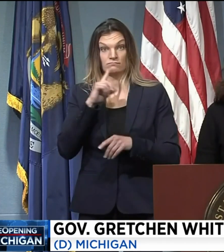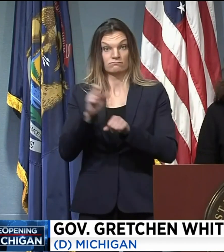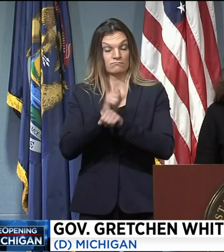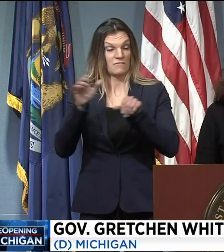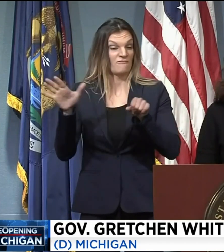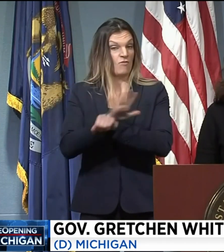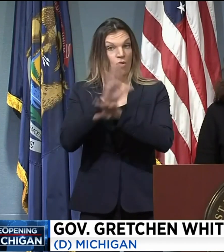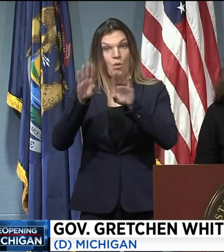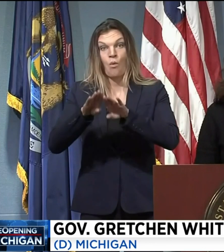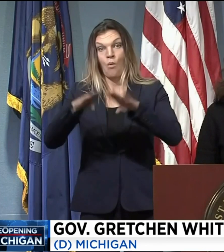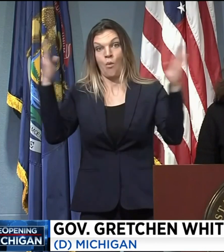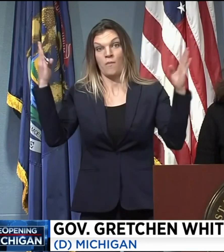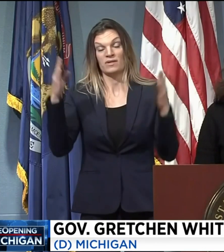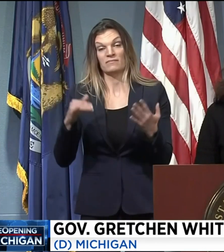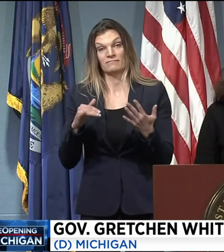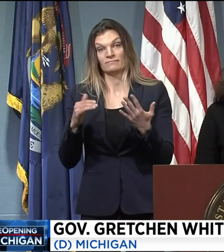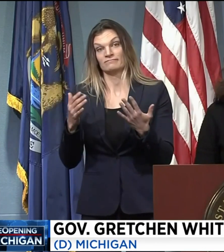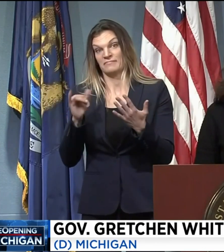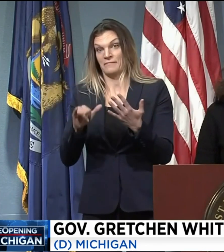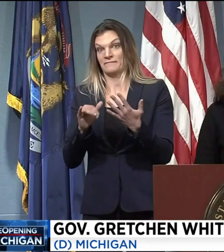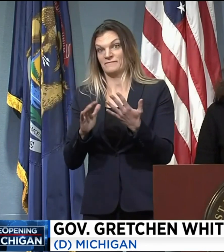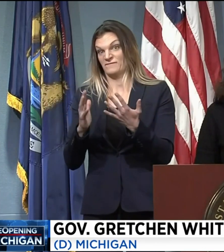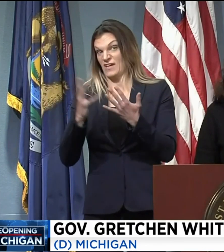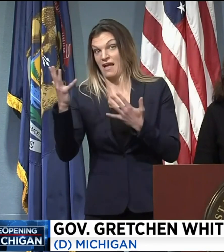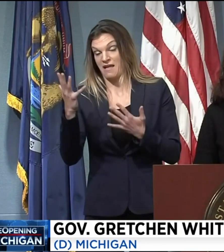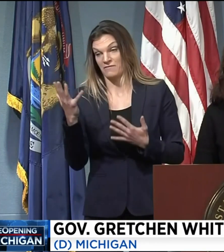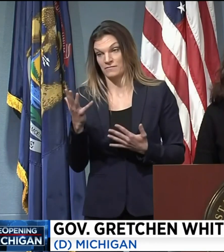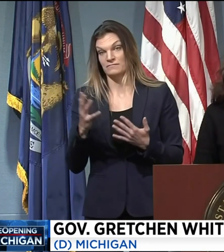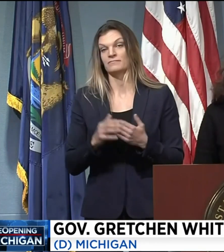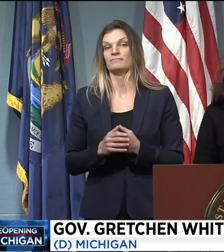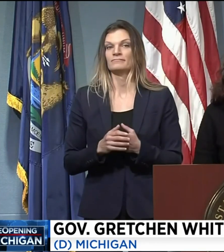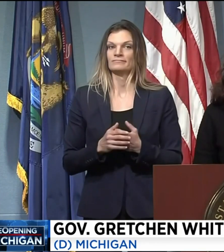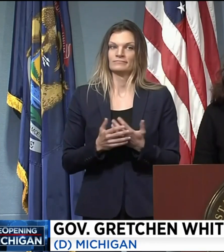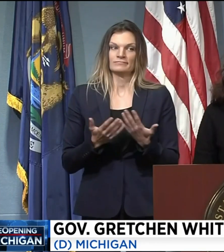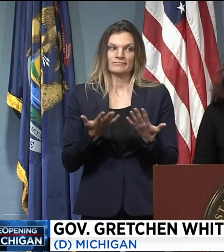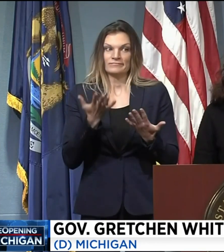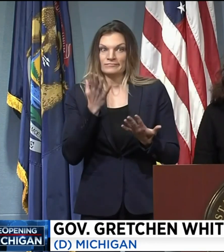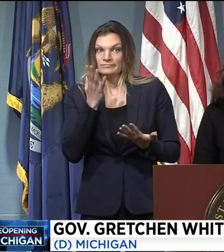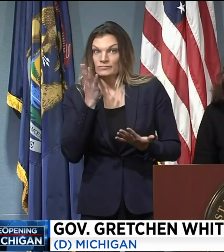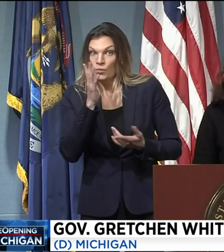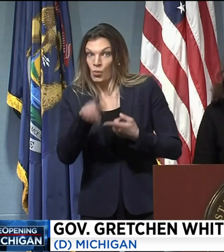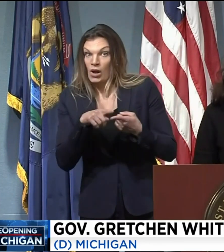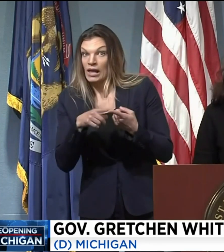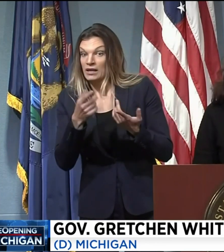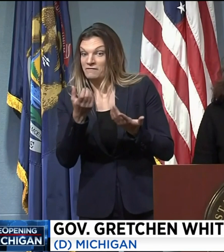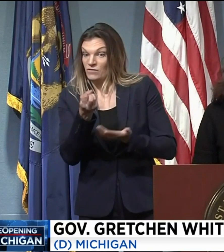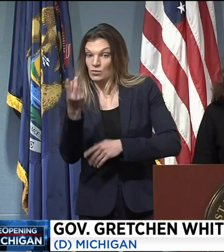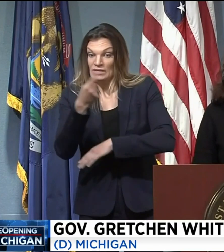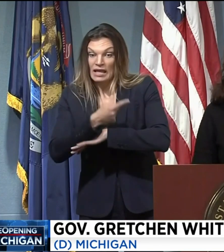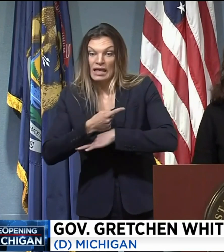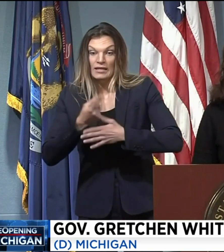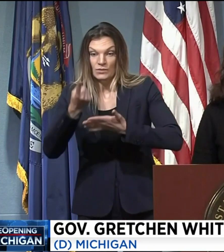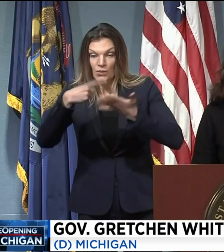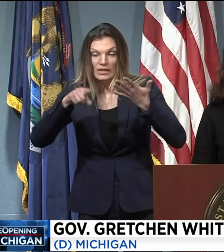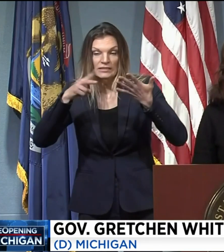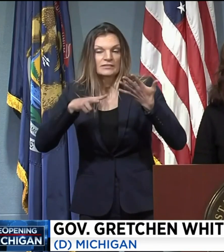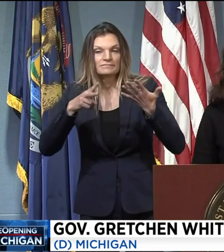THAT MAKES THE MOST SENSE. GOING THE NEXT STEP INTO FULLY GOING THE NEXT STEP INTO FULLY RESUMING AND INTO PHASE FIVE,